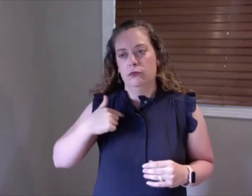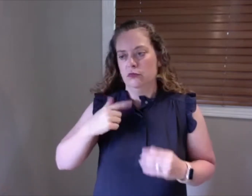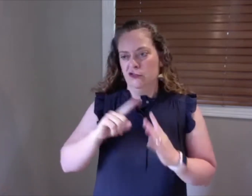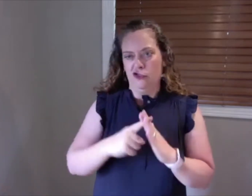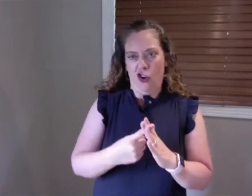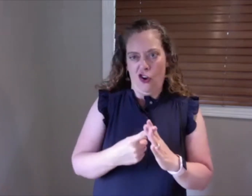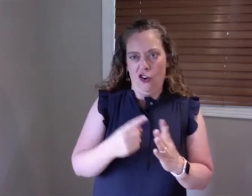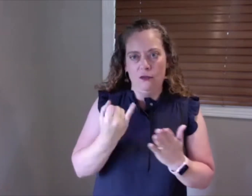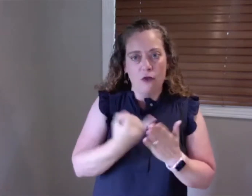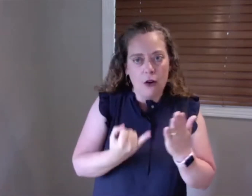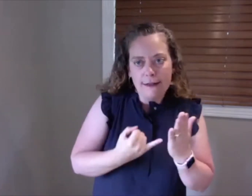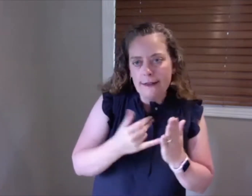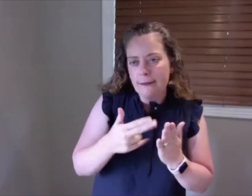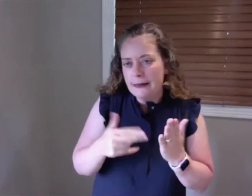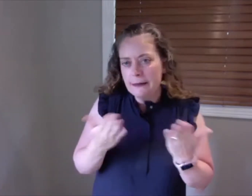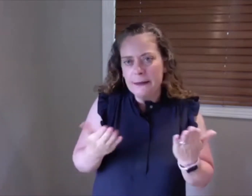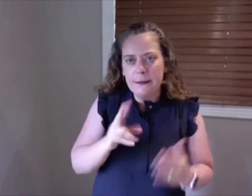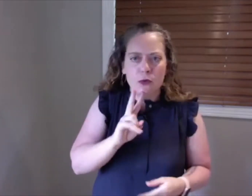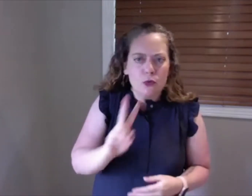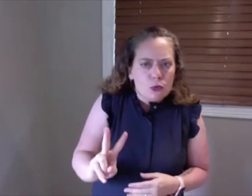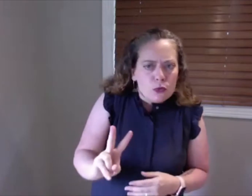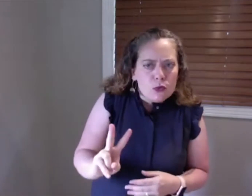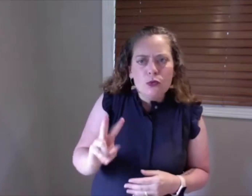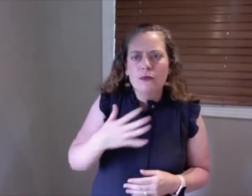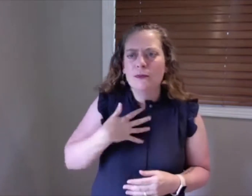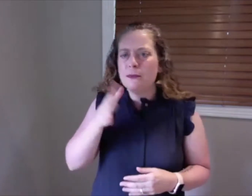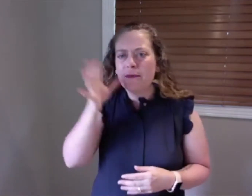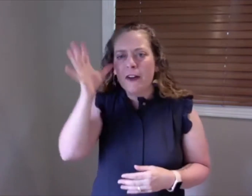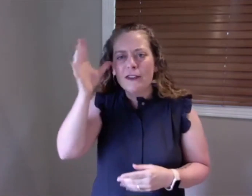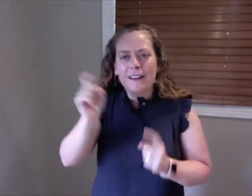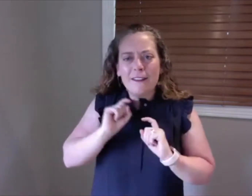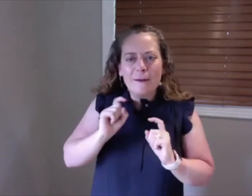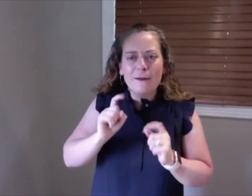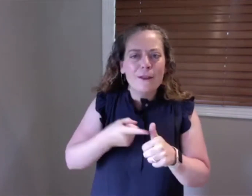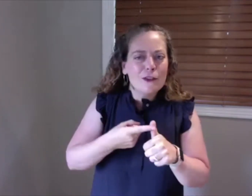I started drawing and painting when I was about two years old when my